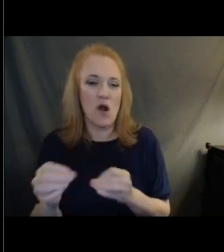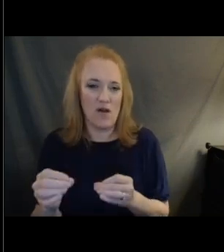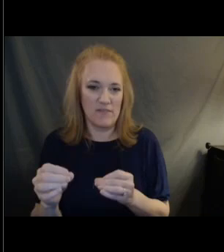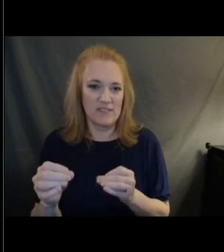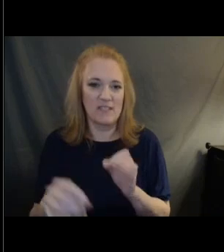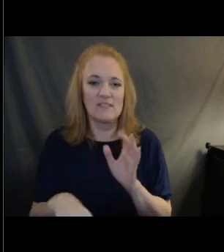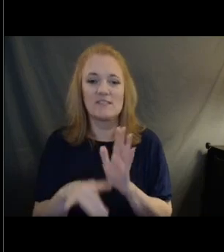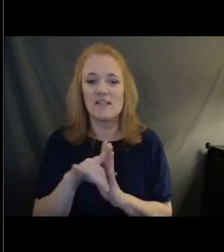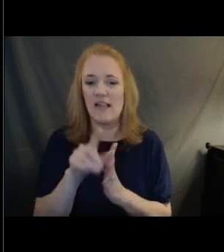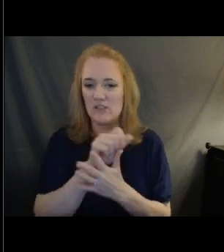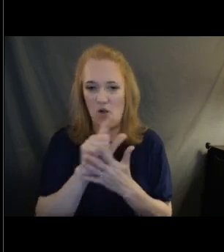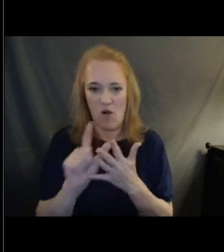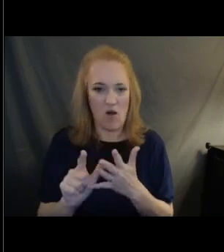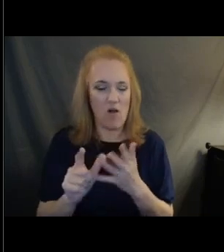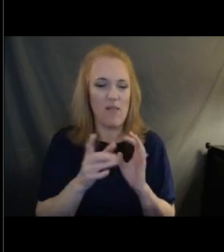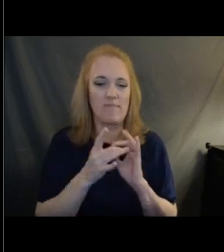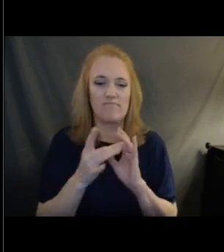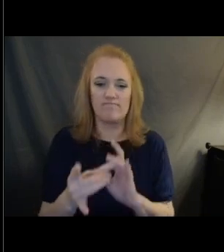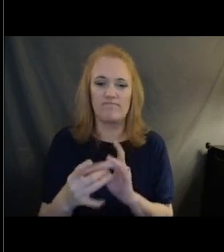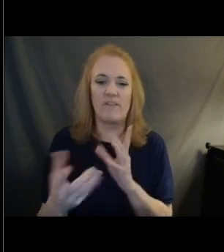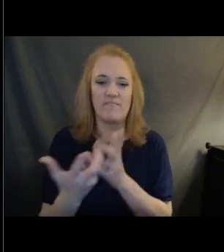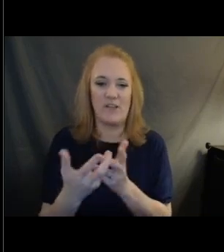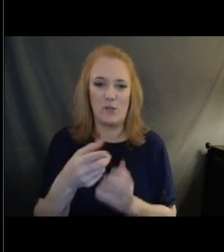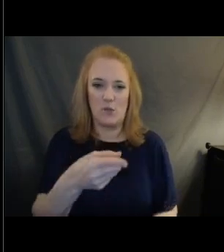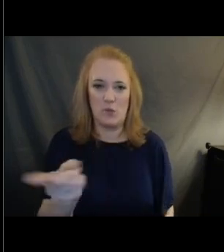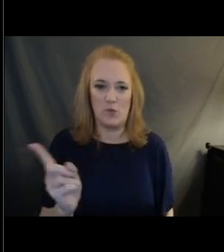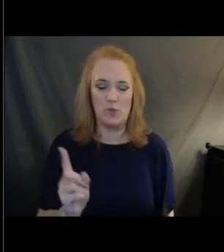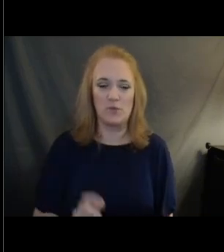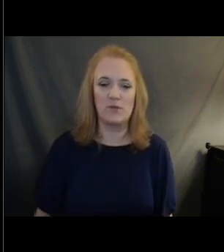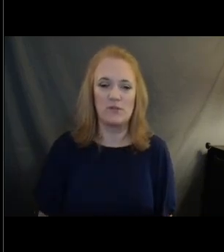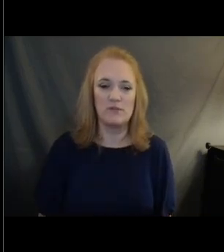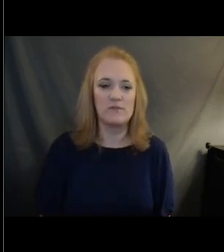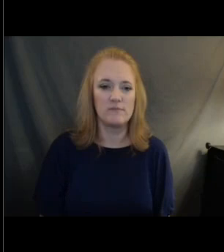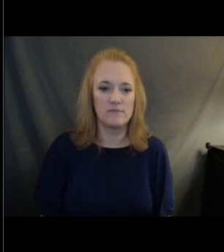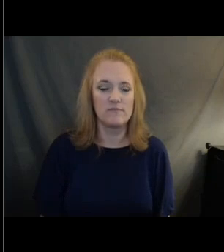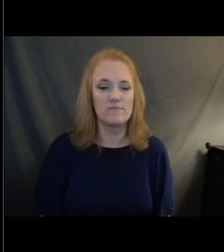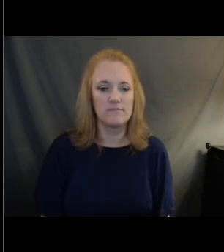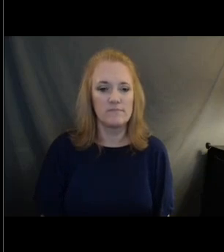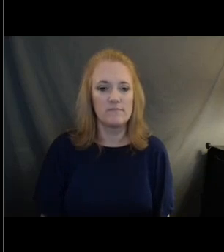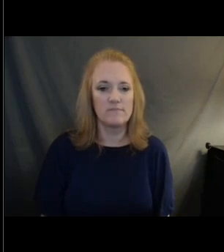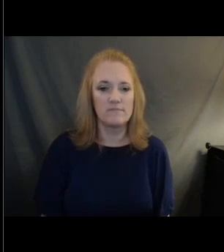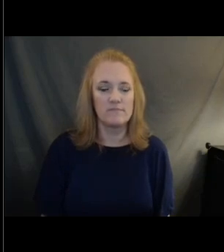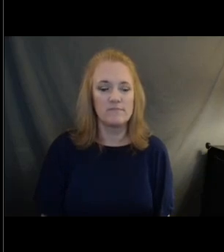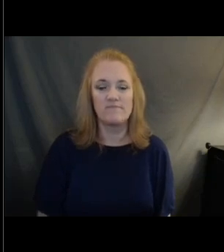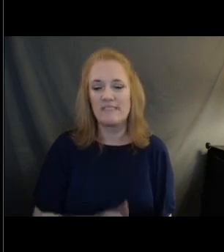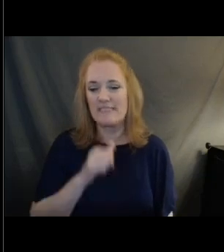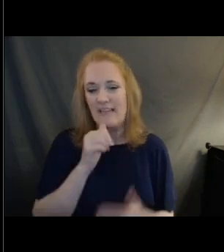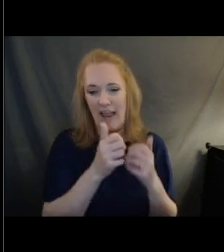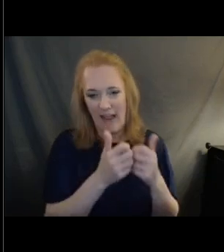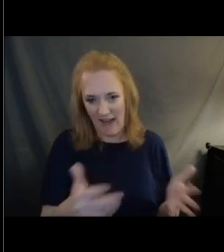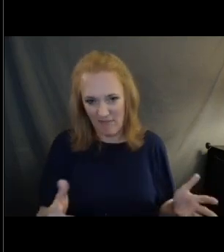And so we have kind of five of our main options, obviously not everything that we covered today,